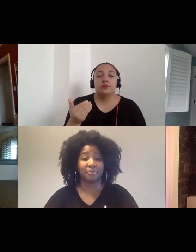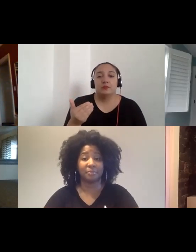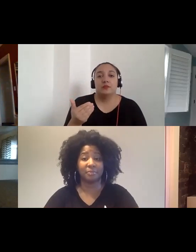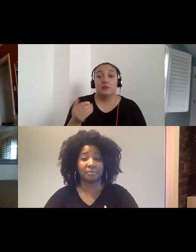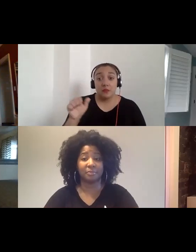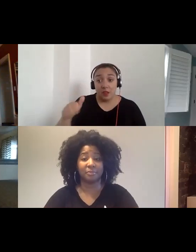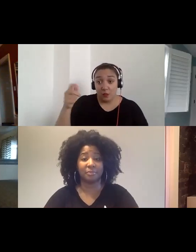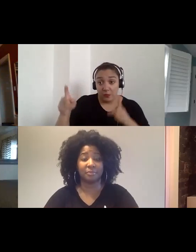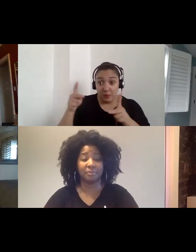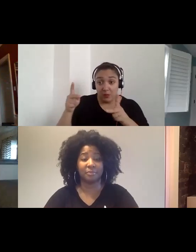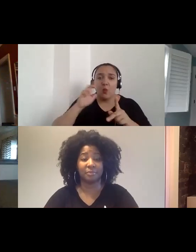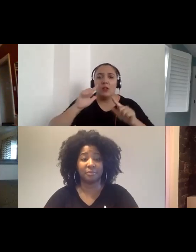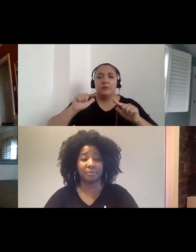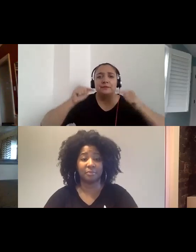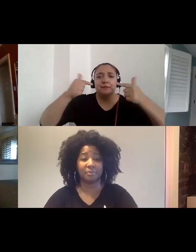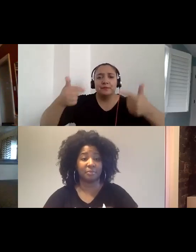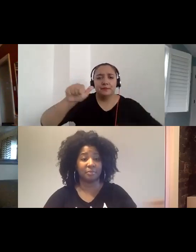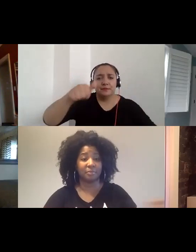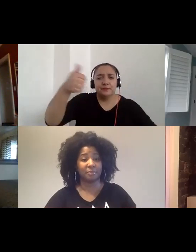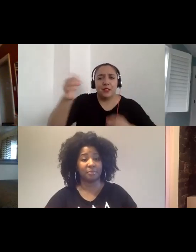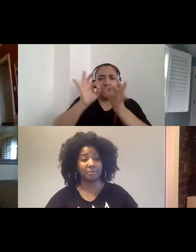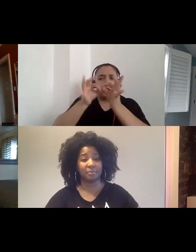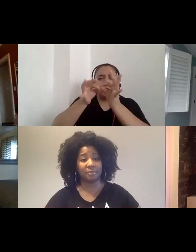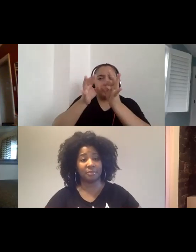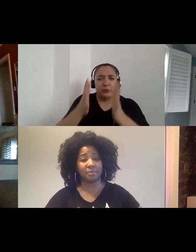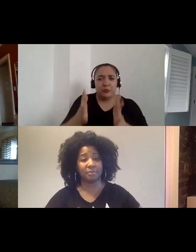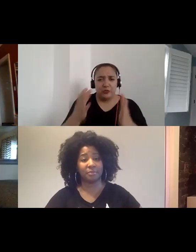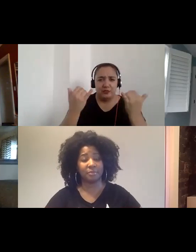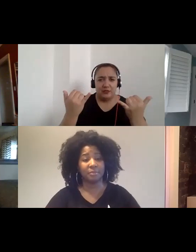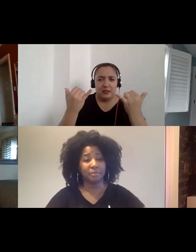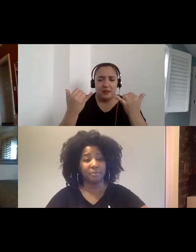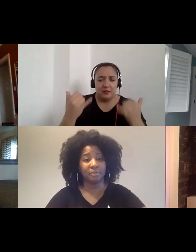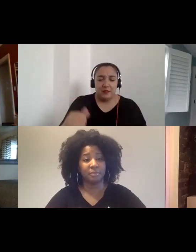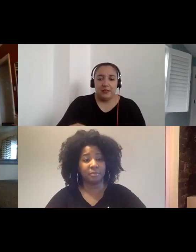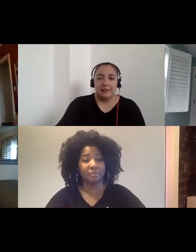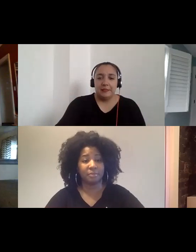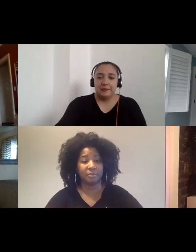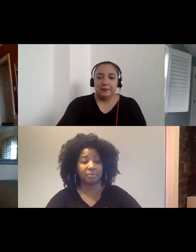Melanie, thank you for that, that literally takes